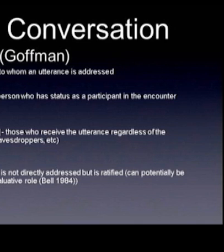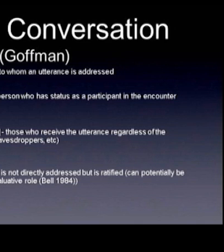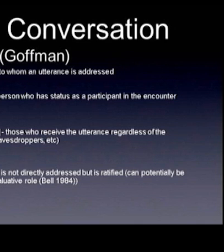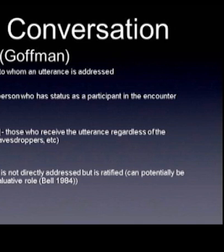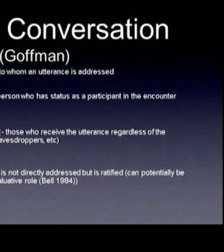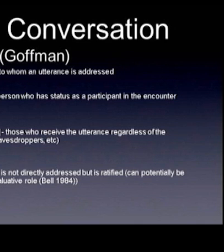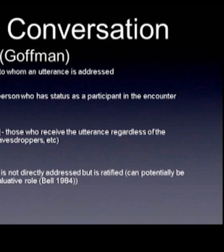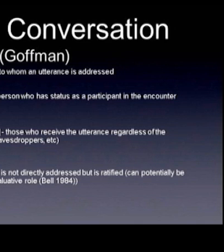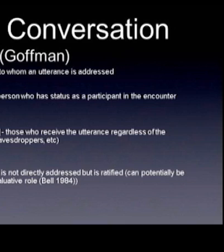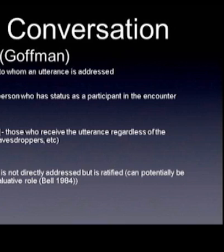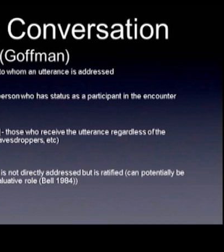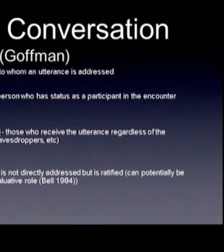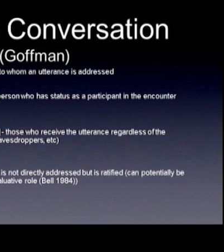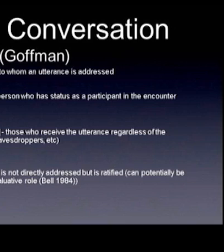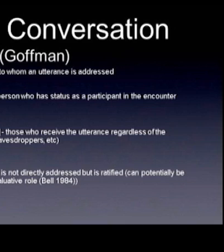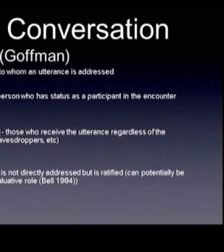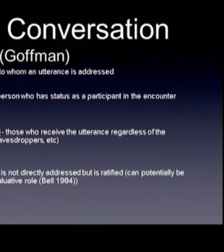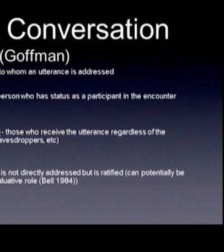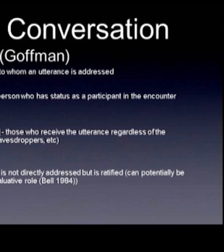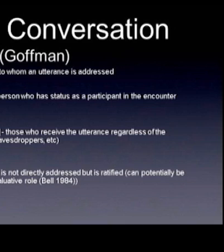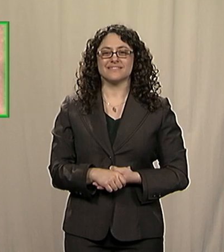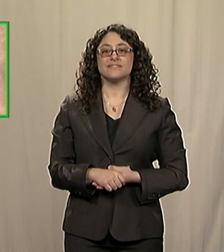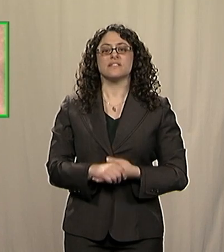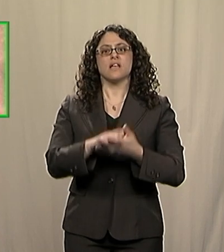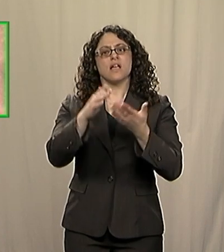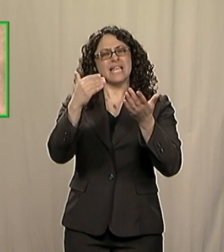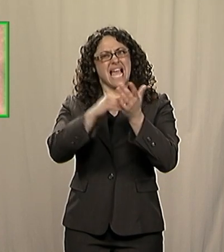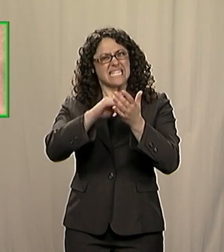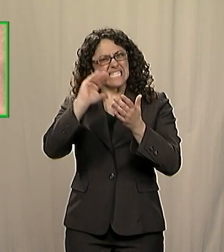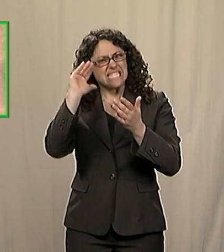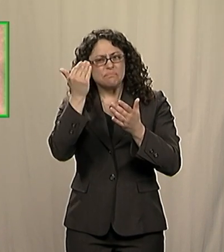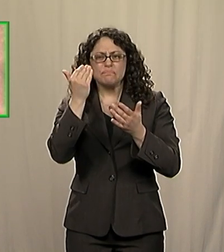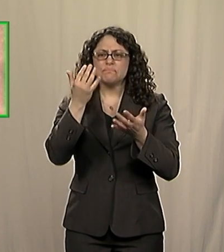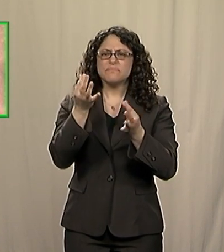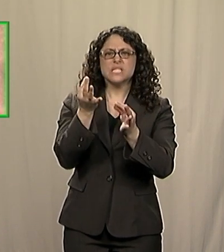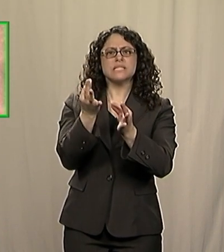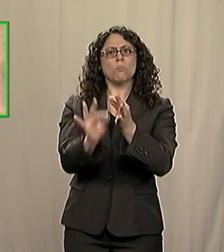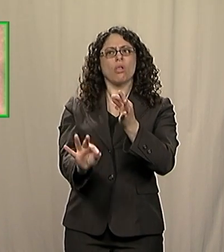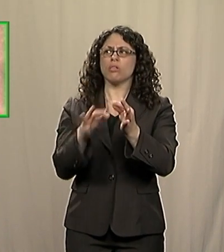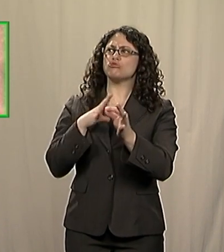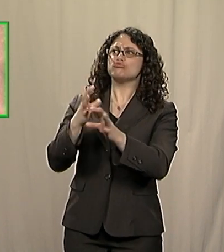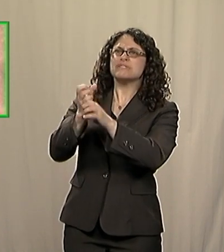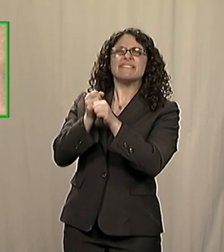Again, not as simple as it would seem on the face of it. Goffman talking about a few roles.